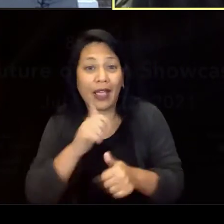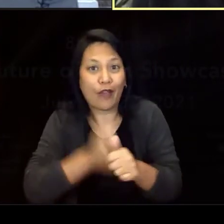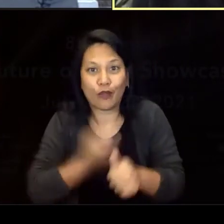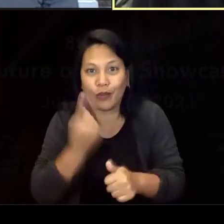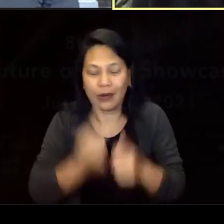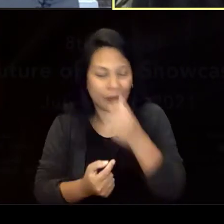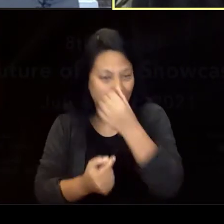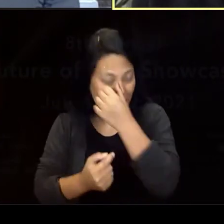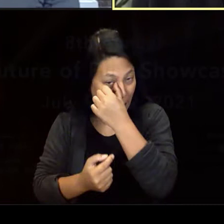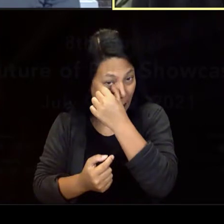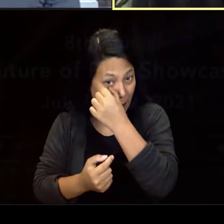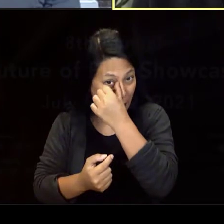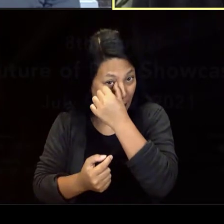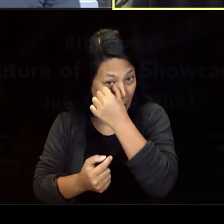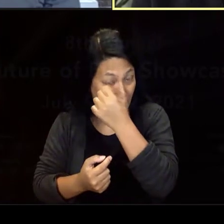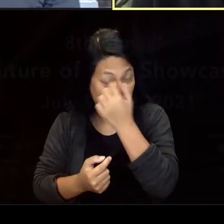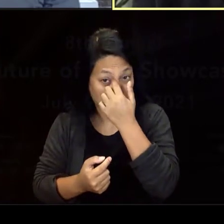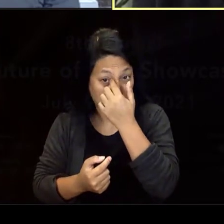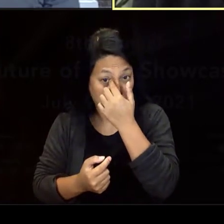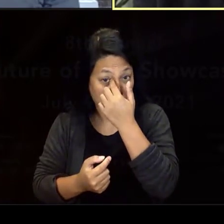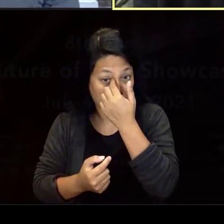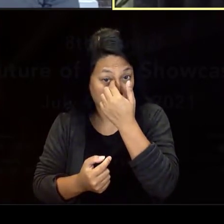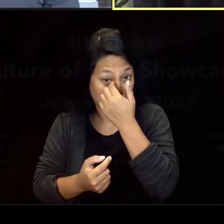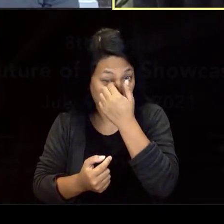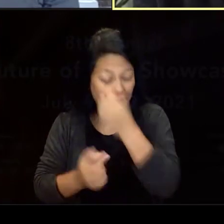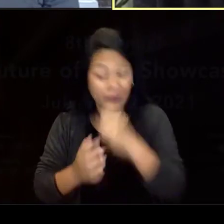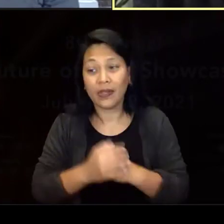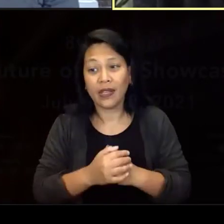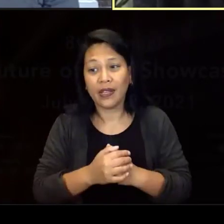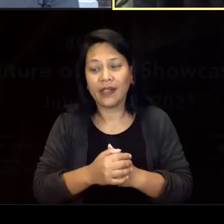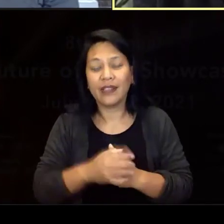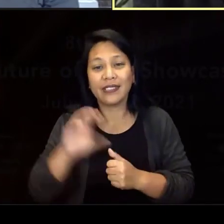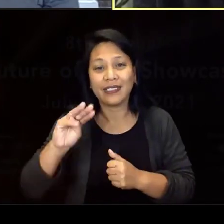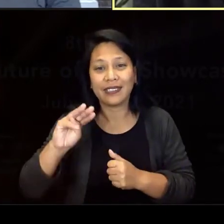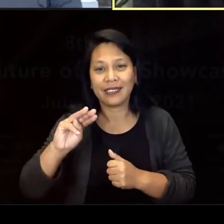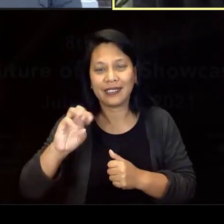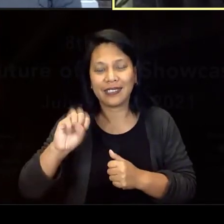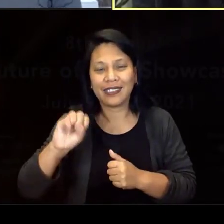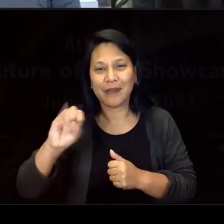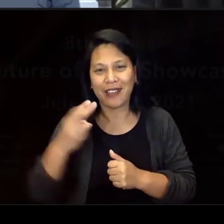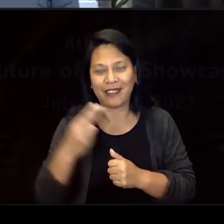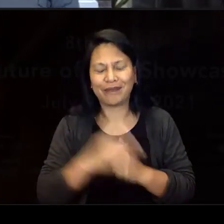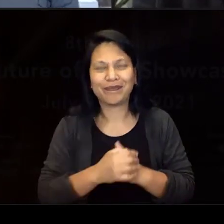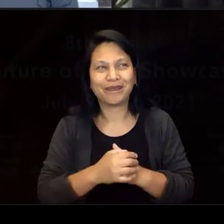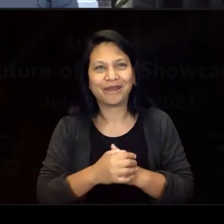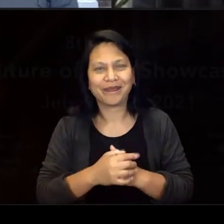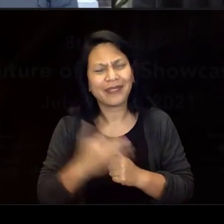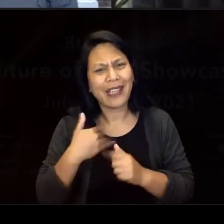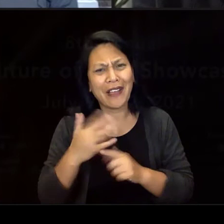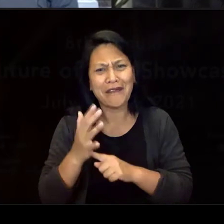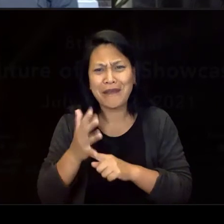We have like five minutes for audience questions and it's, this is always a joke because I have so many more questions